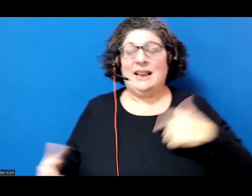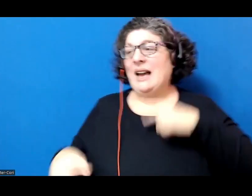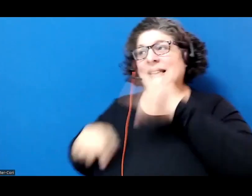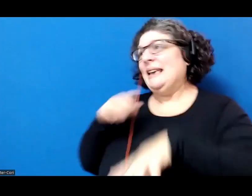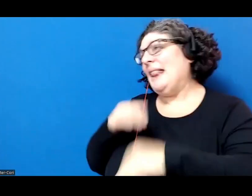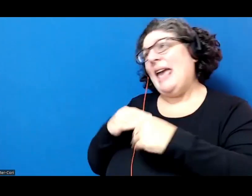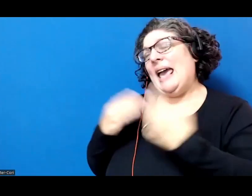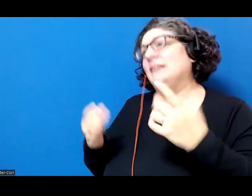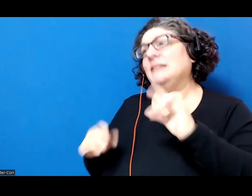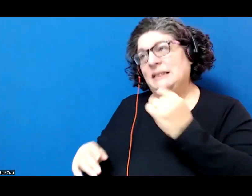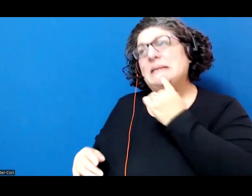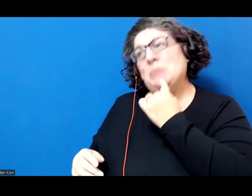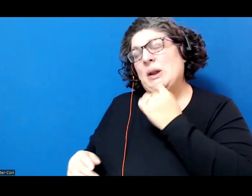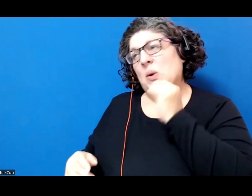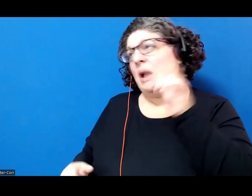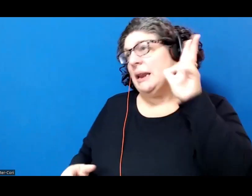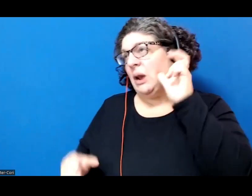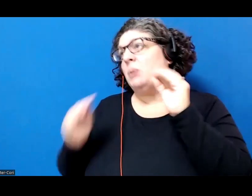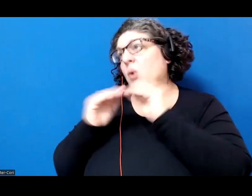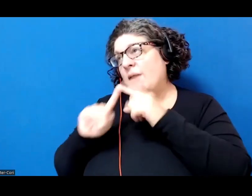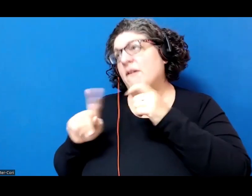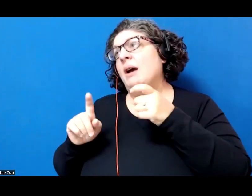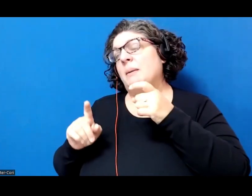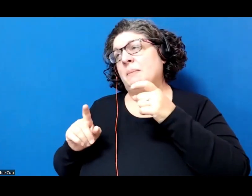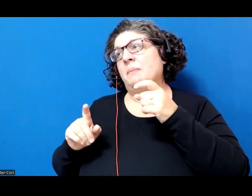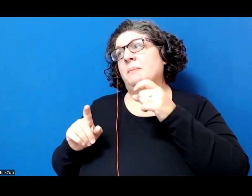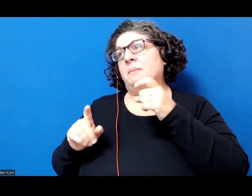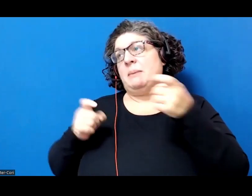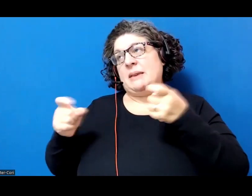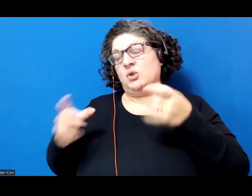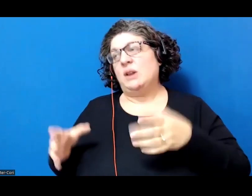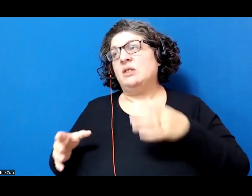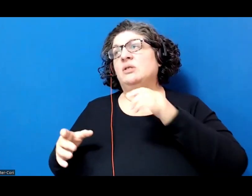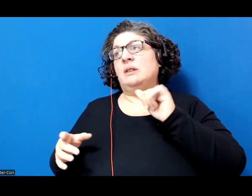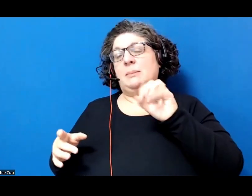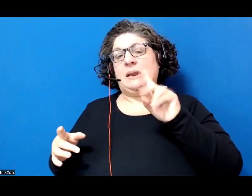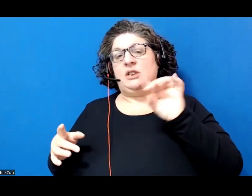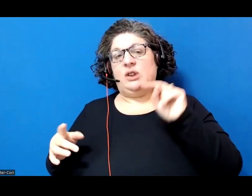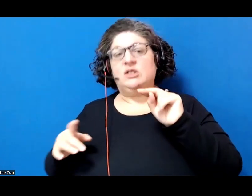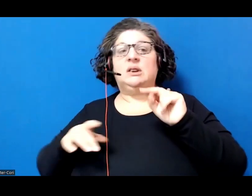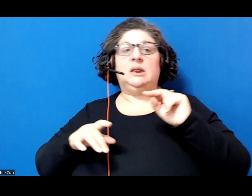It's disappointing we're not hearing more from the administration and Congressional Democrats pushing back against the courts.